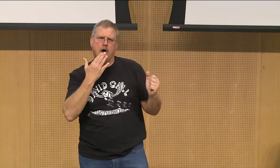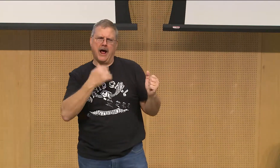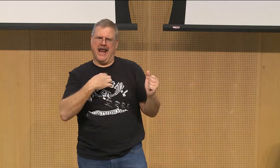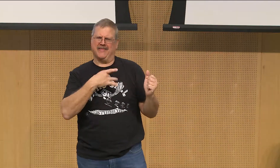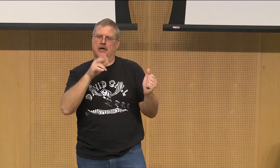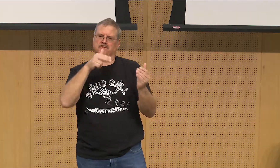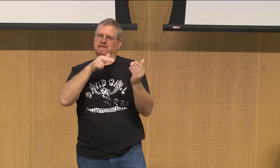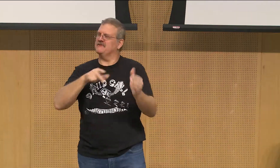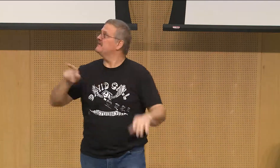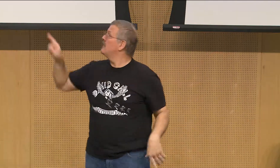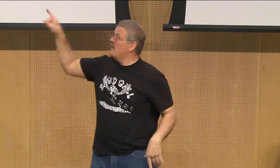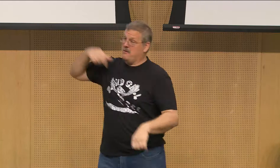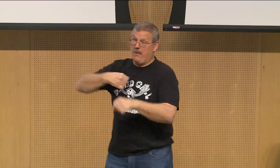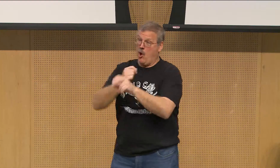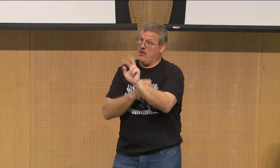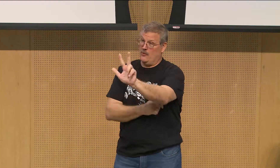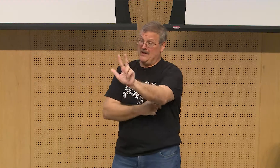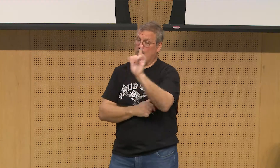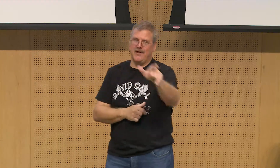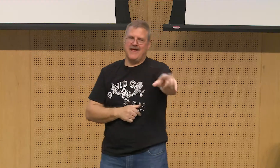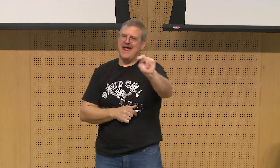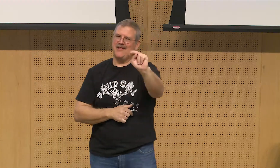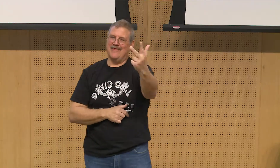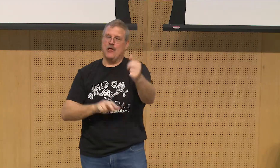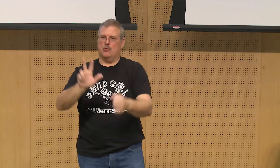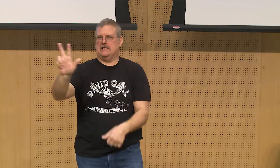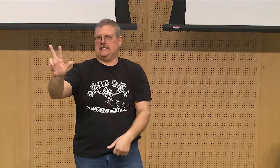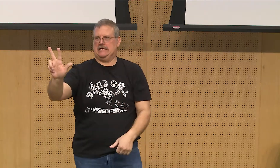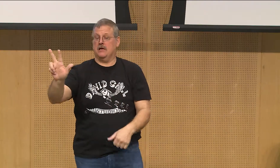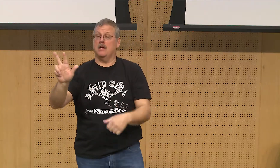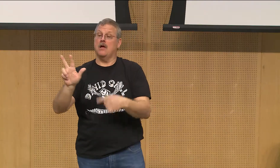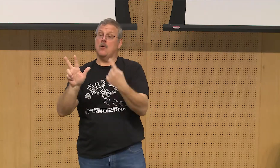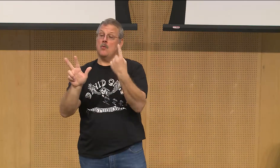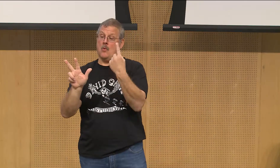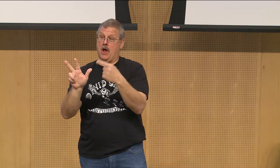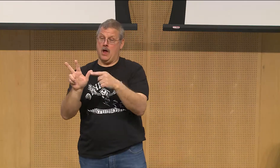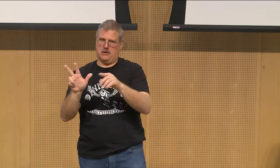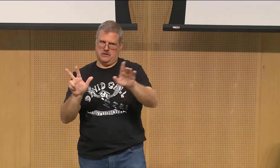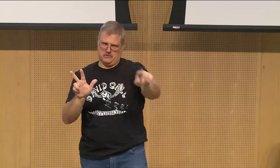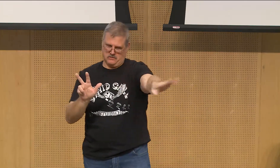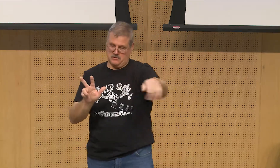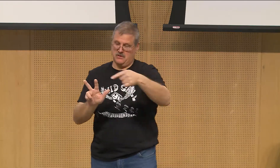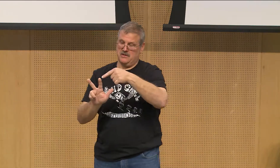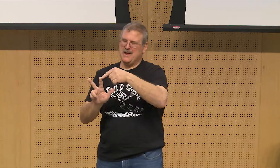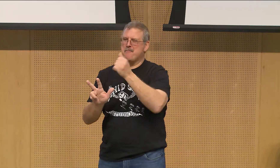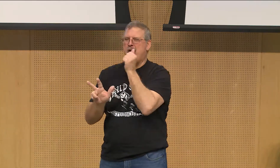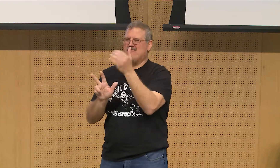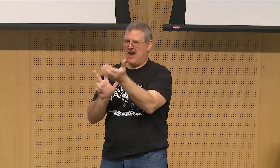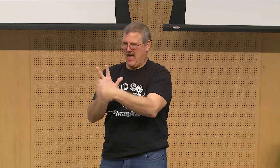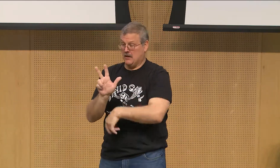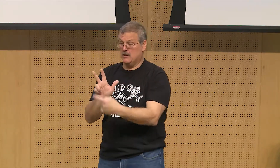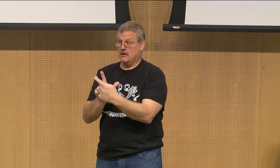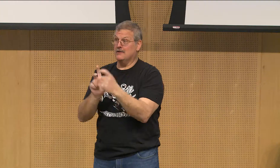I mean, her sign name is N3. We're going to donate this to the Dyer Arts Center